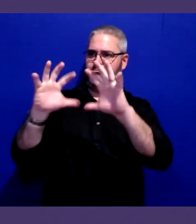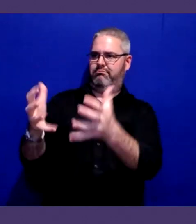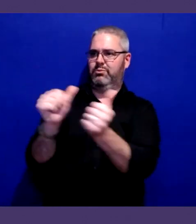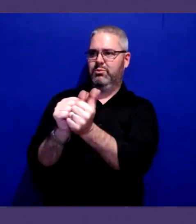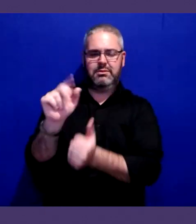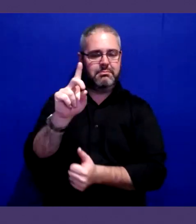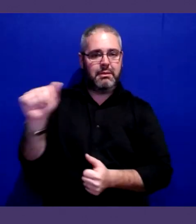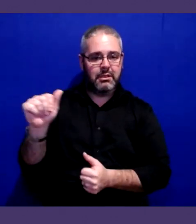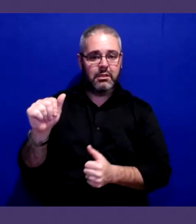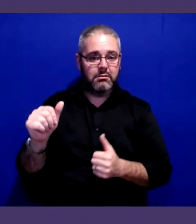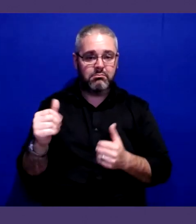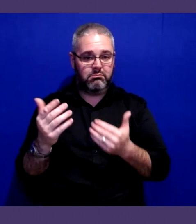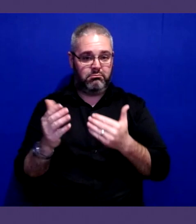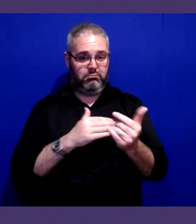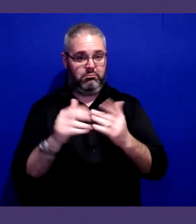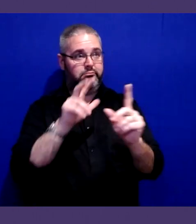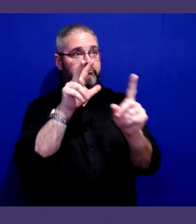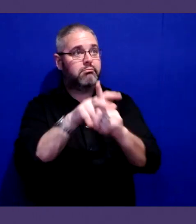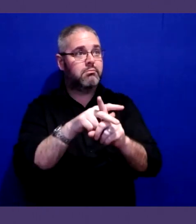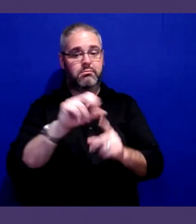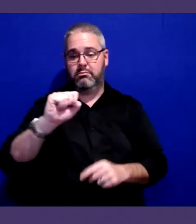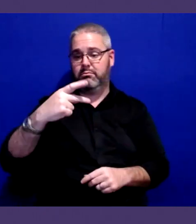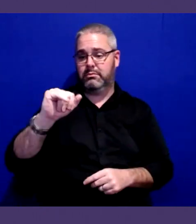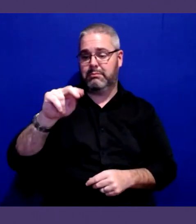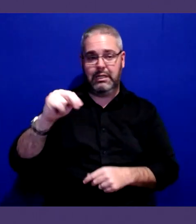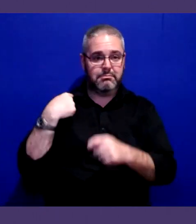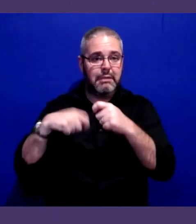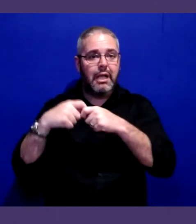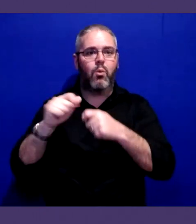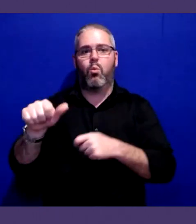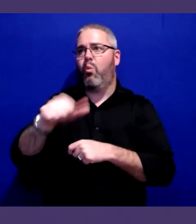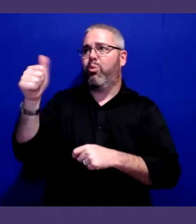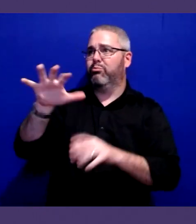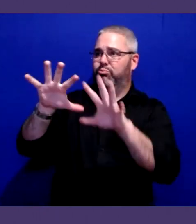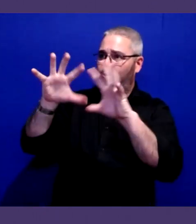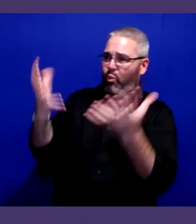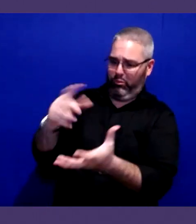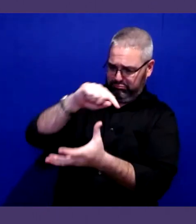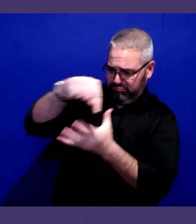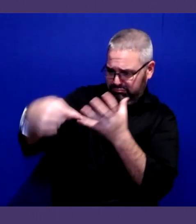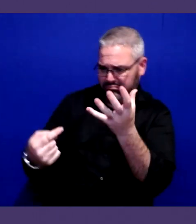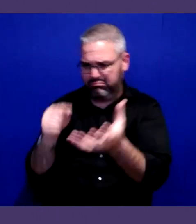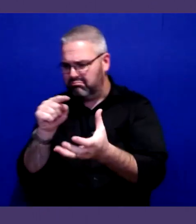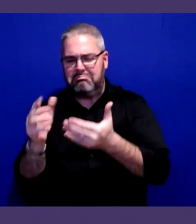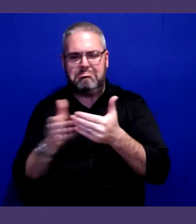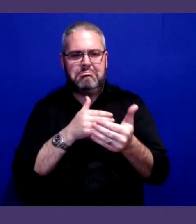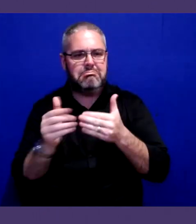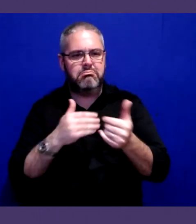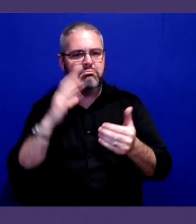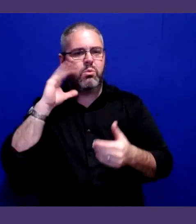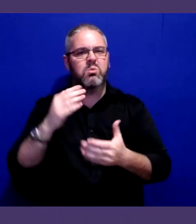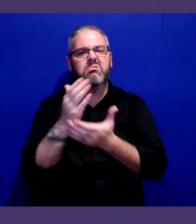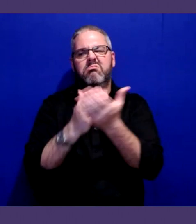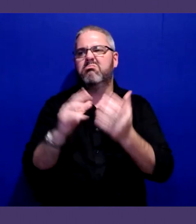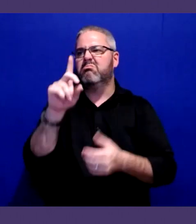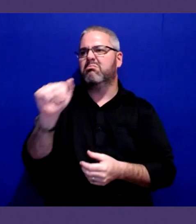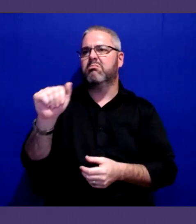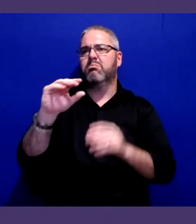Spain or anywhere else in the world. I know several disability organizations and individual advocates